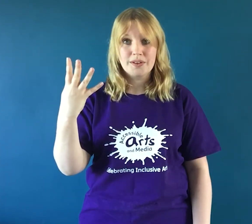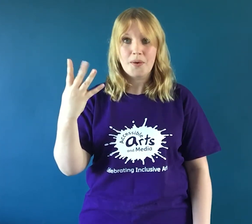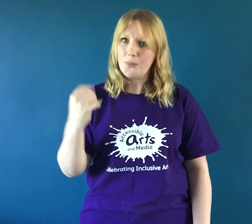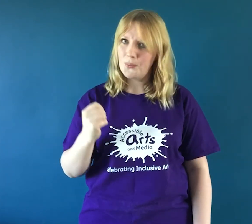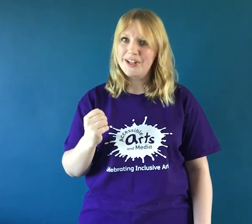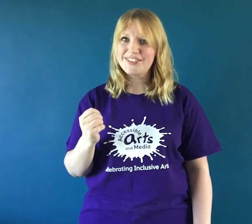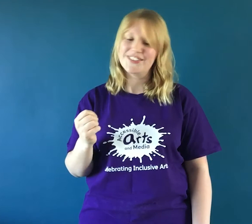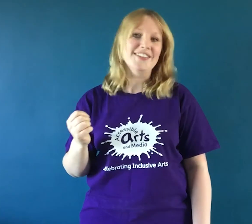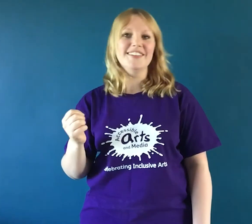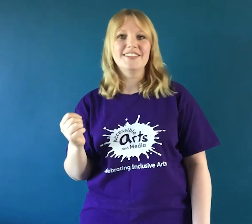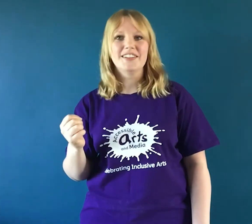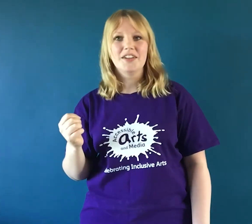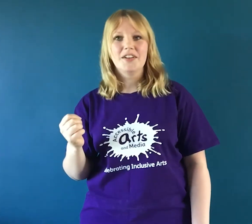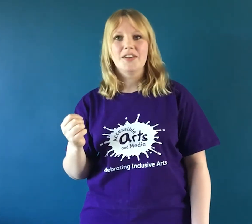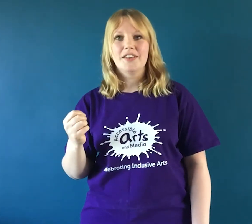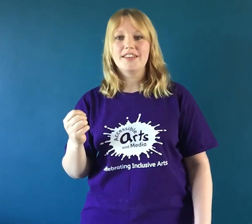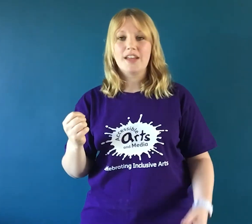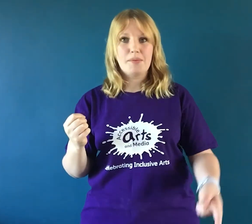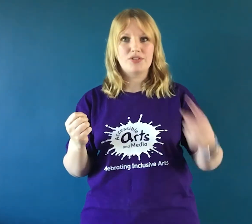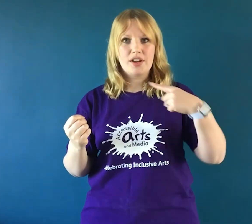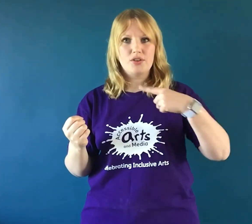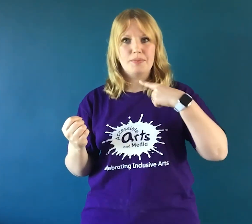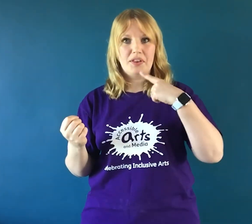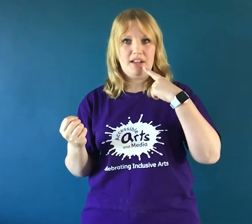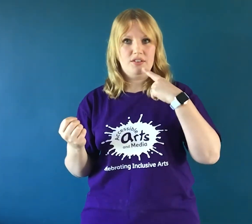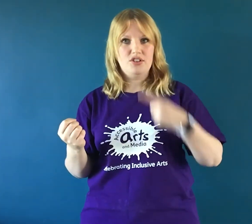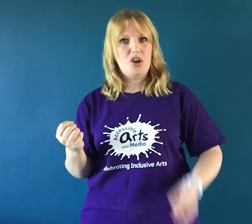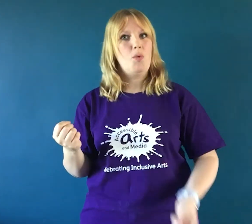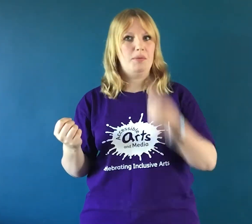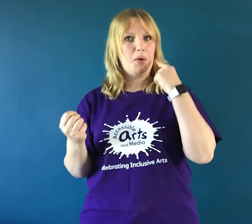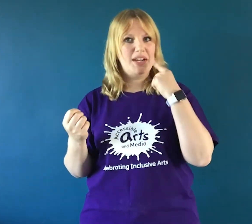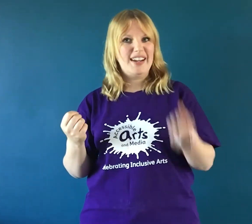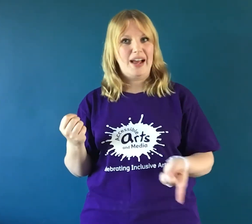Well done. This time I’ll try and use my other hand to show when I’m going in and